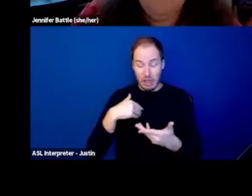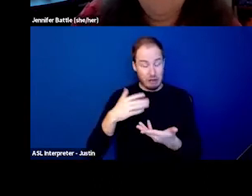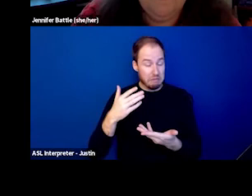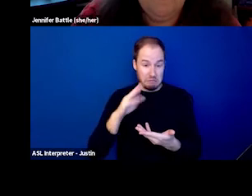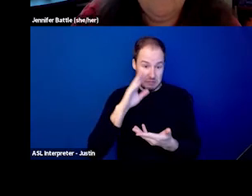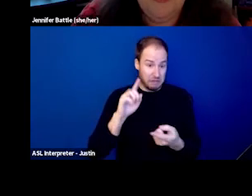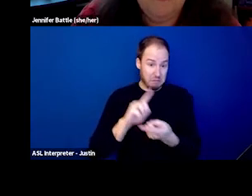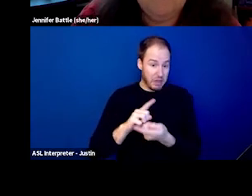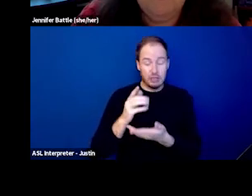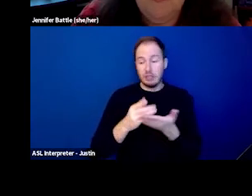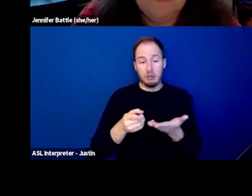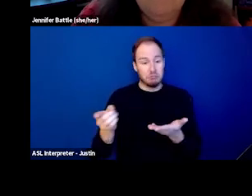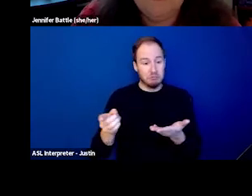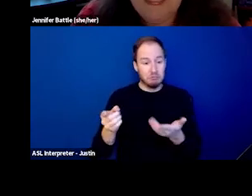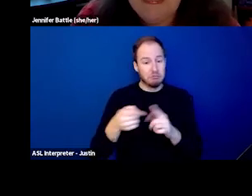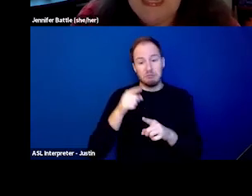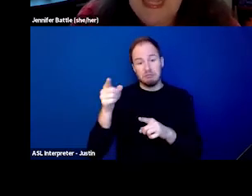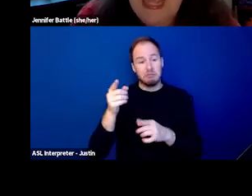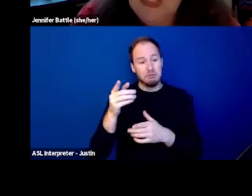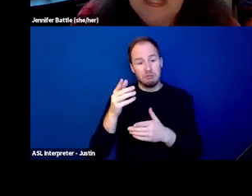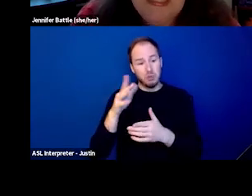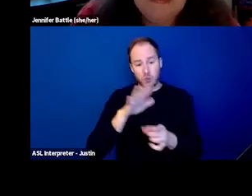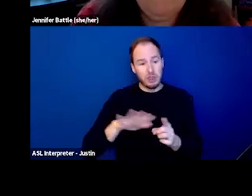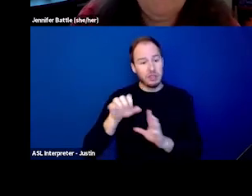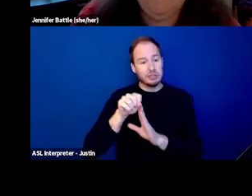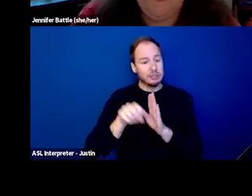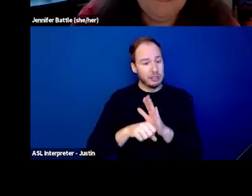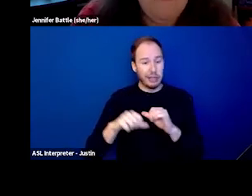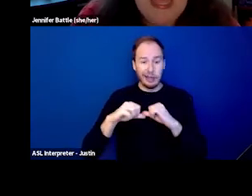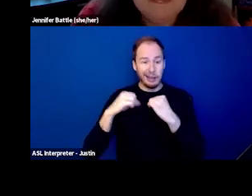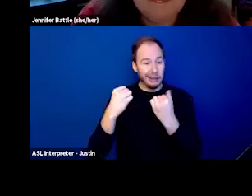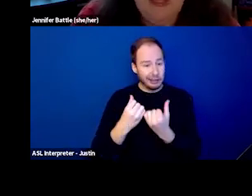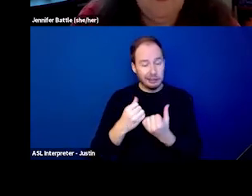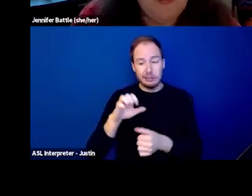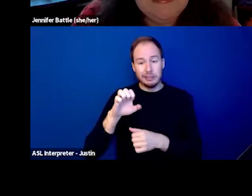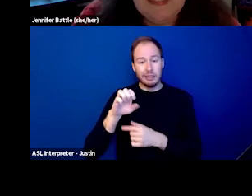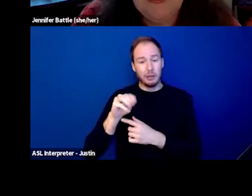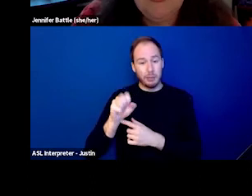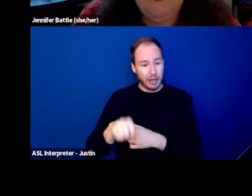People from different parts of our state agencies, people from our EMS and 911 centers who